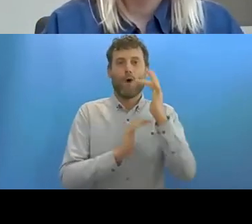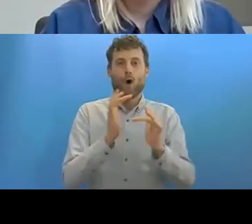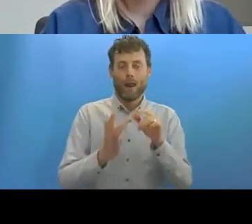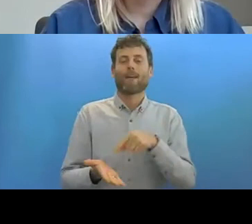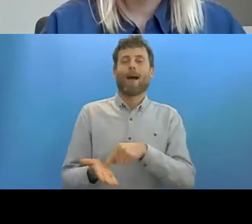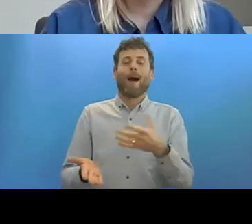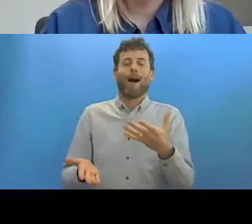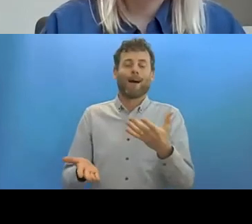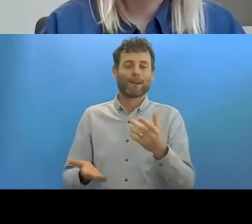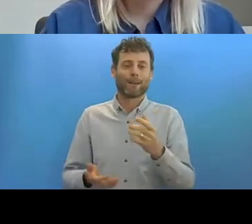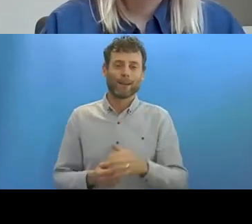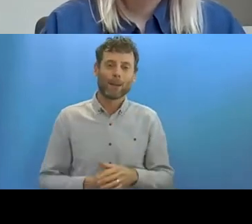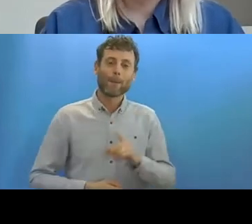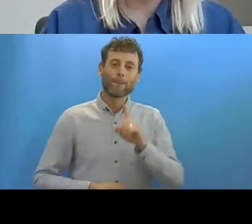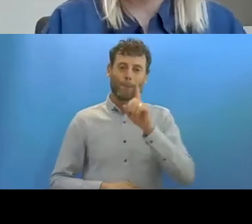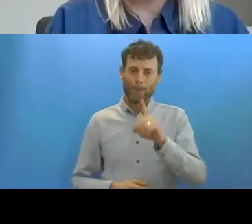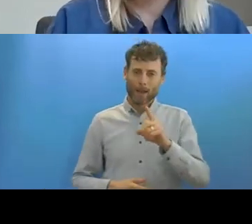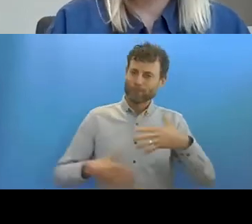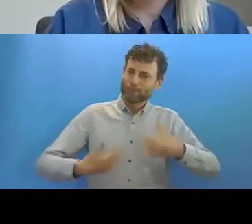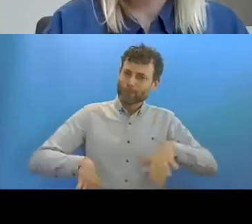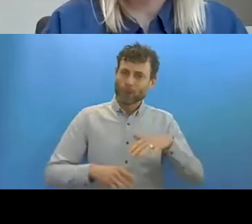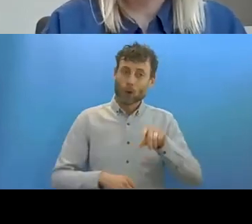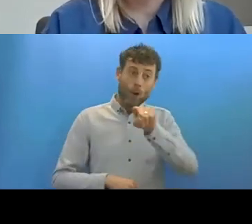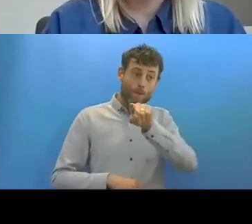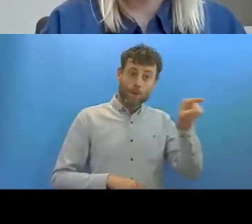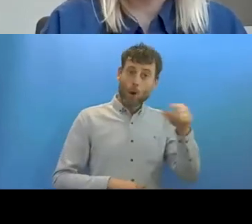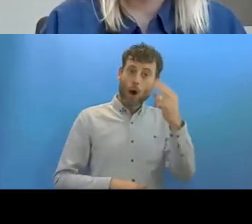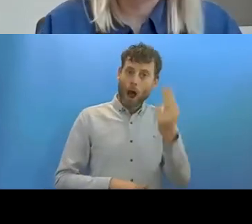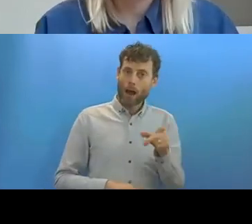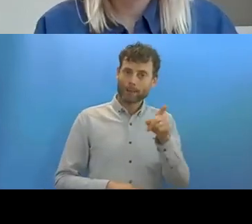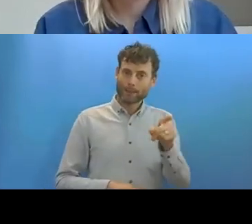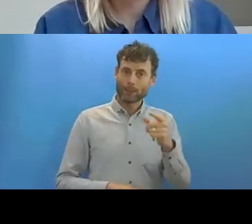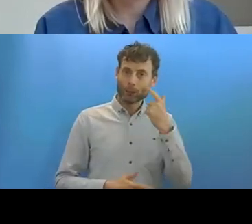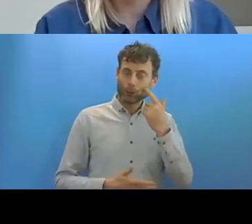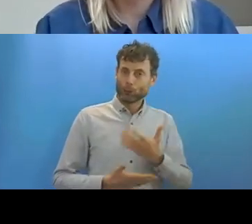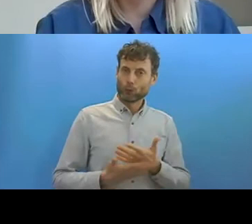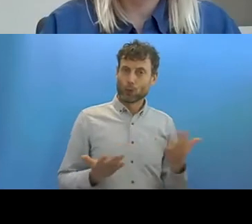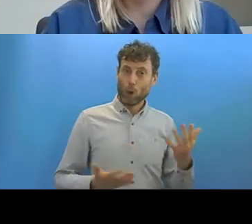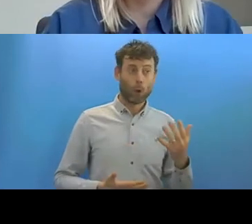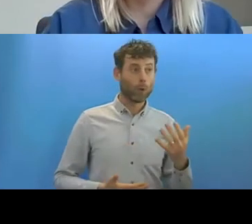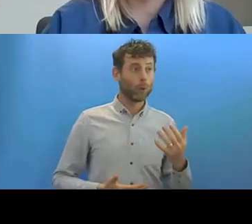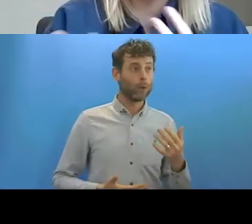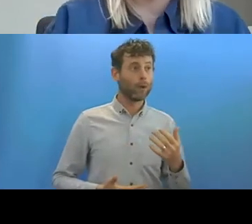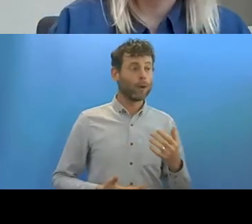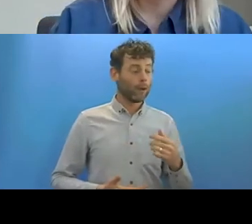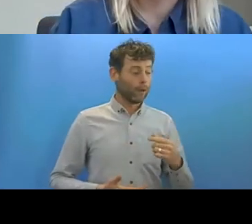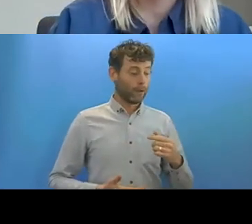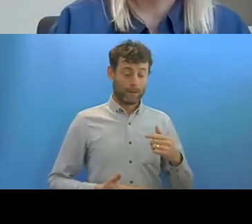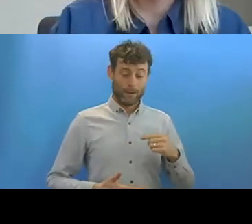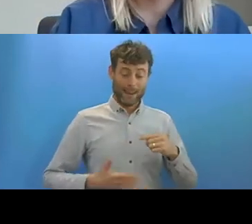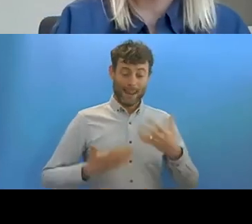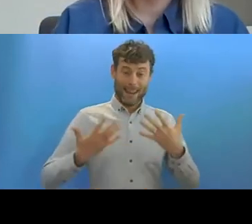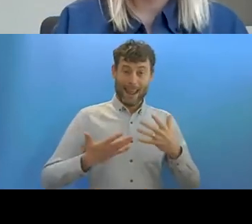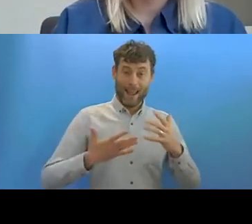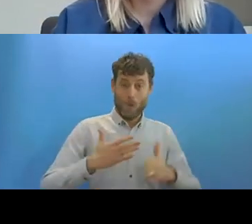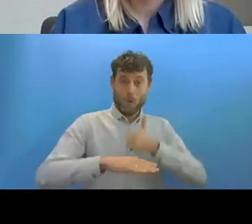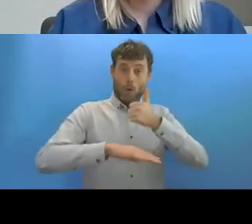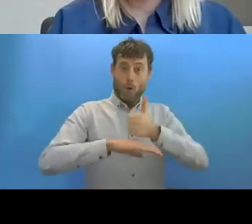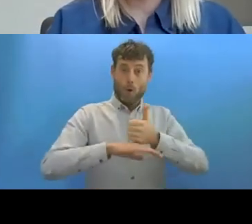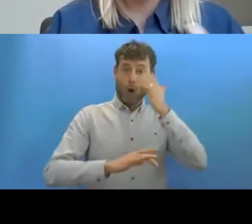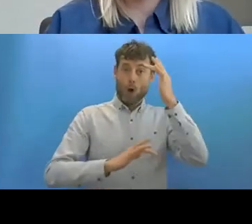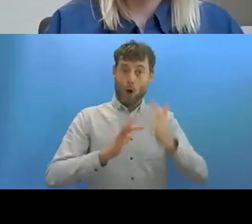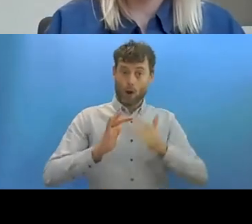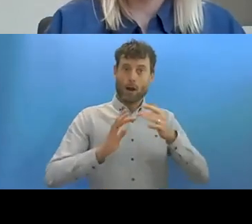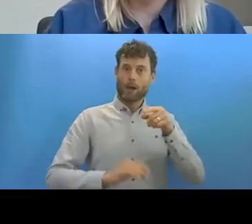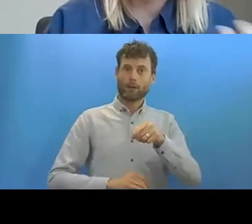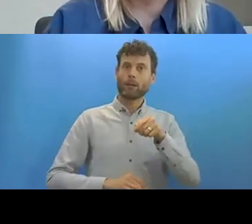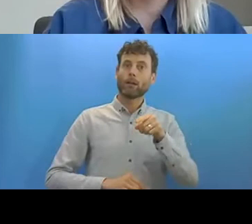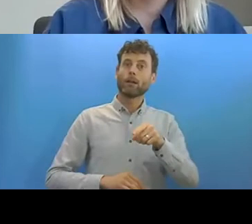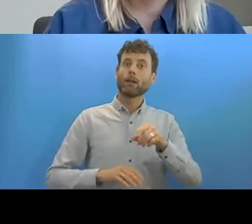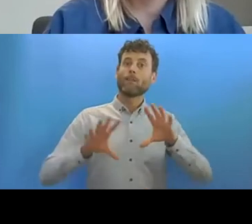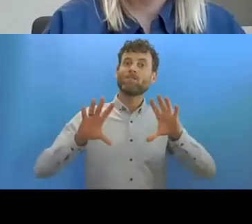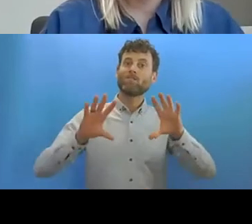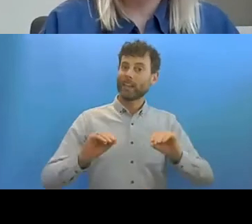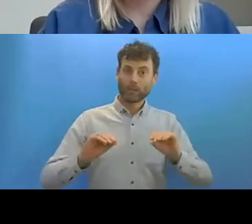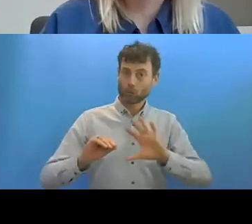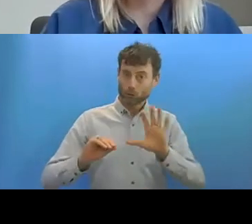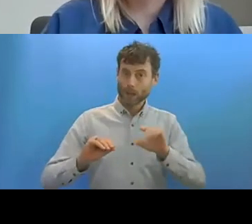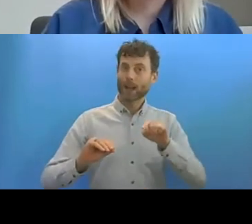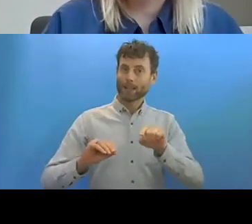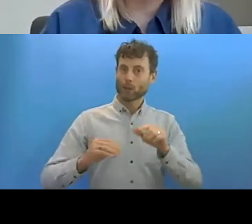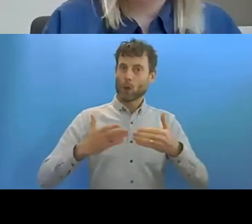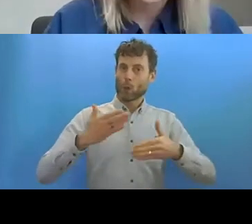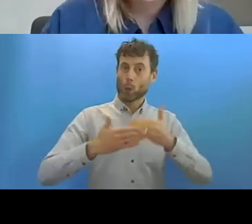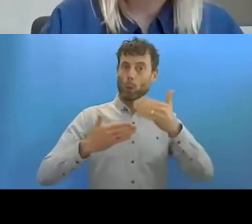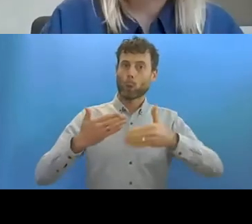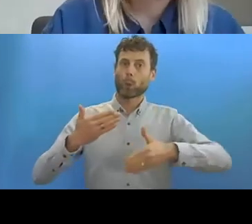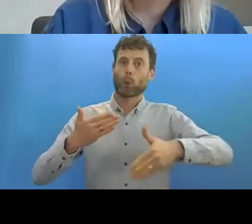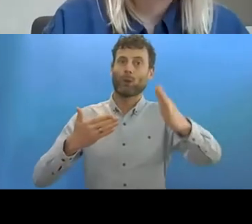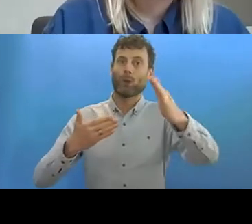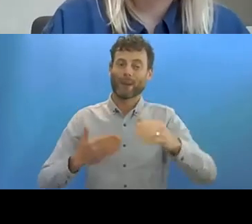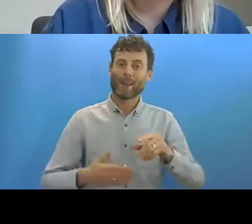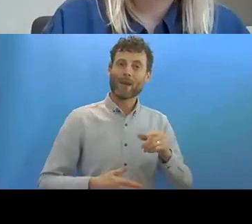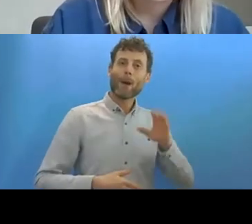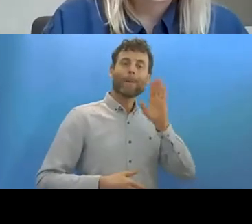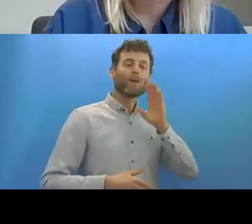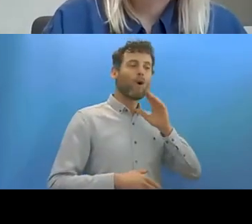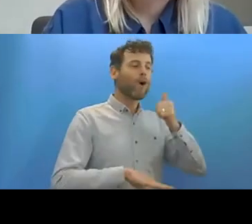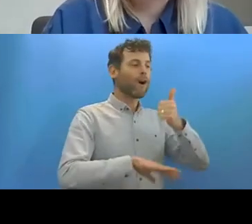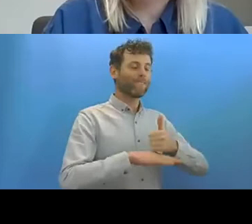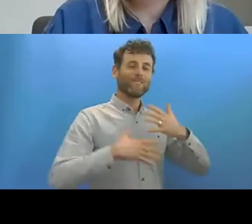unless we tell you. But some that I can think of, and one of the reasons why I'm so excited about these ones is because - for the artist, this is not the end of a tour for them any